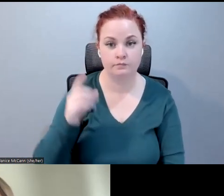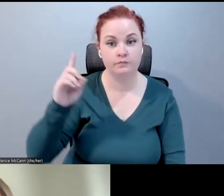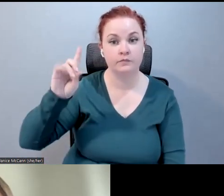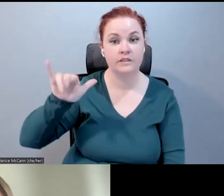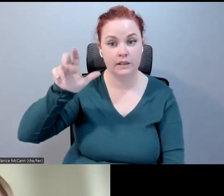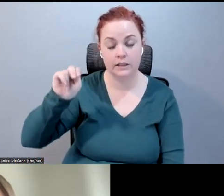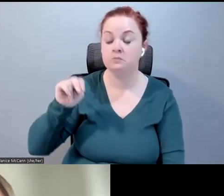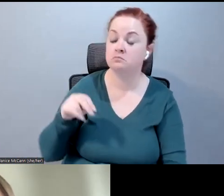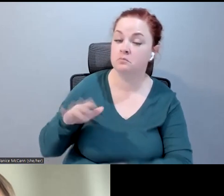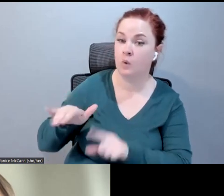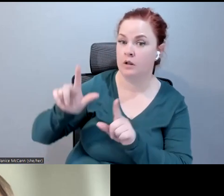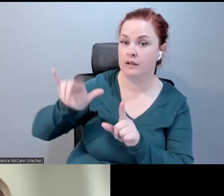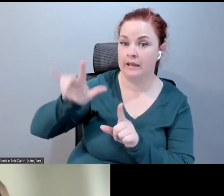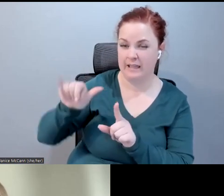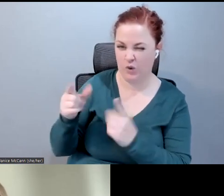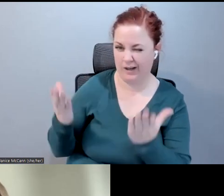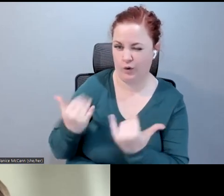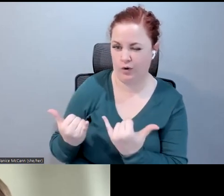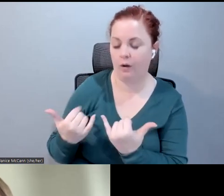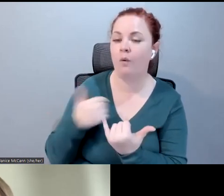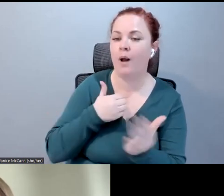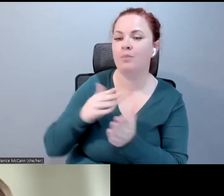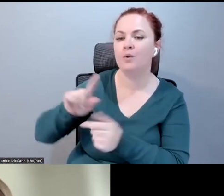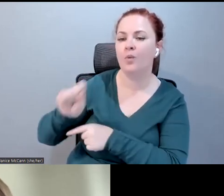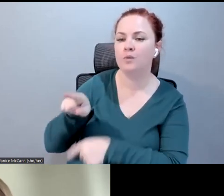heavy spotlighted, I was going to ask, as well -- we talked